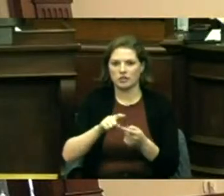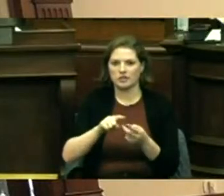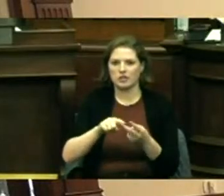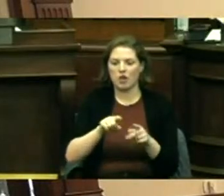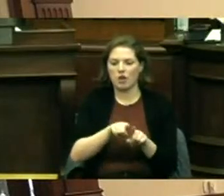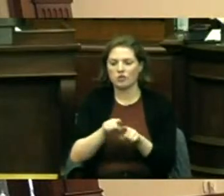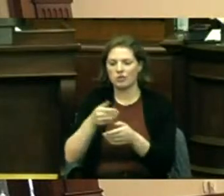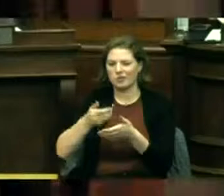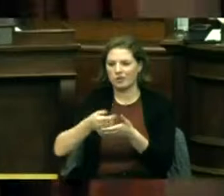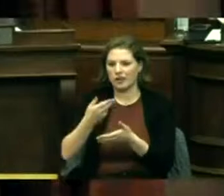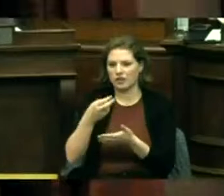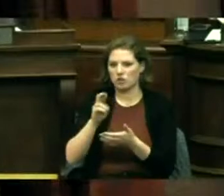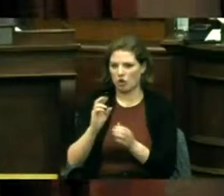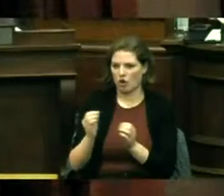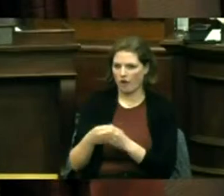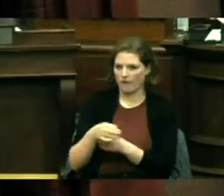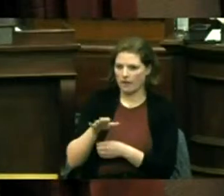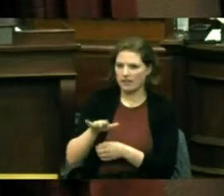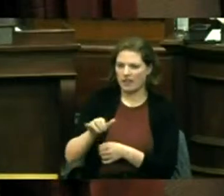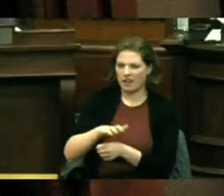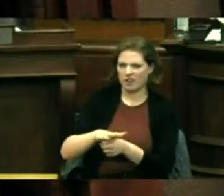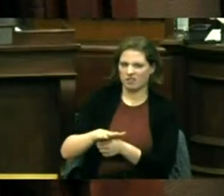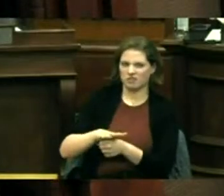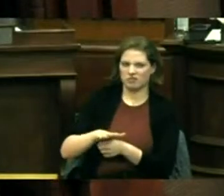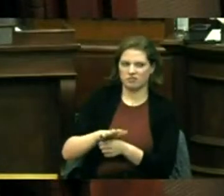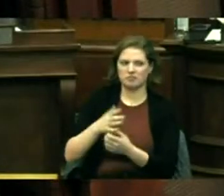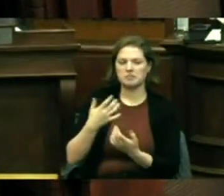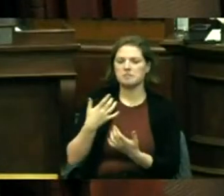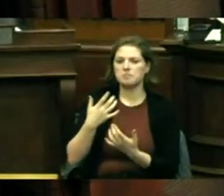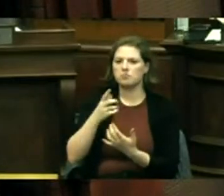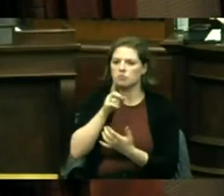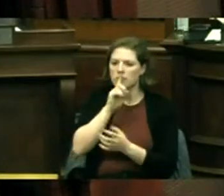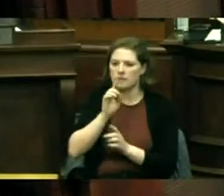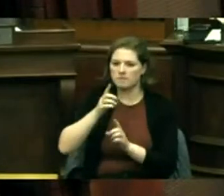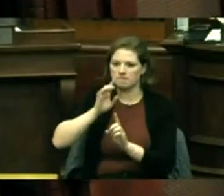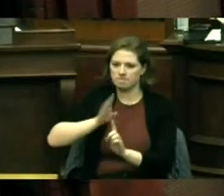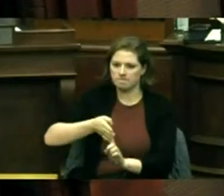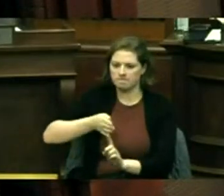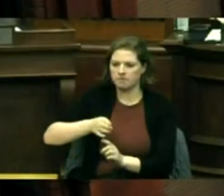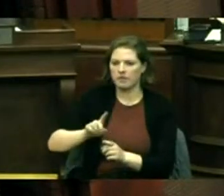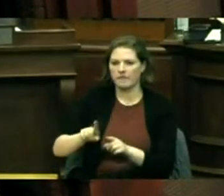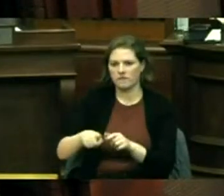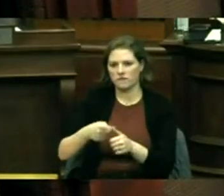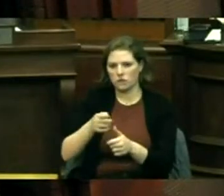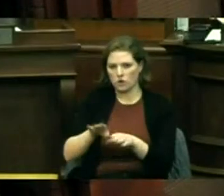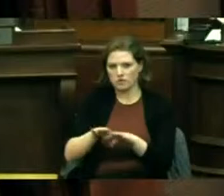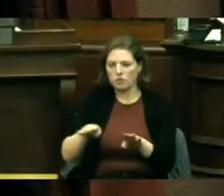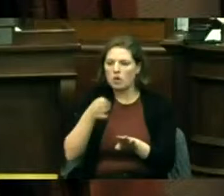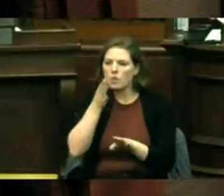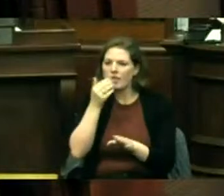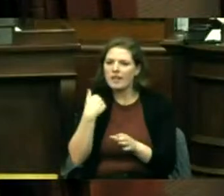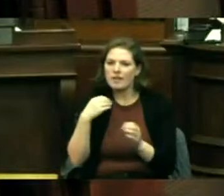where the Treasury cage is also